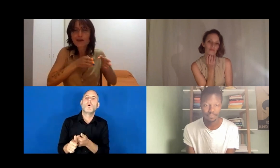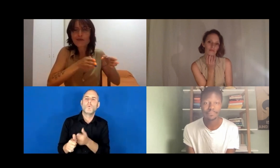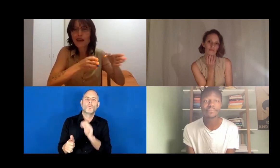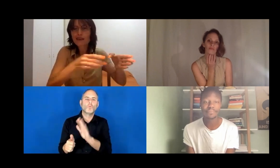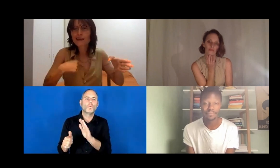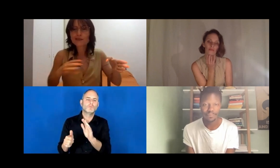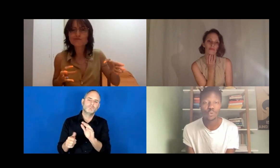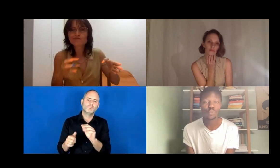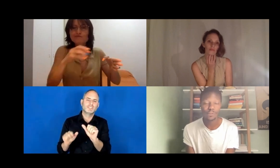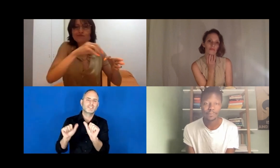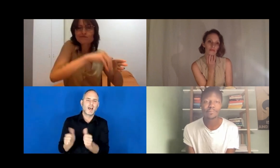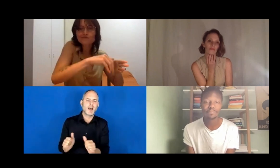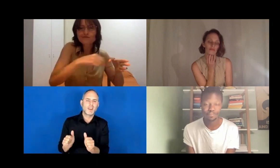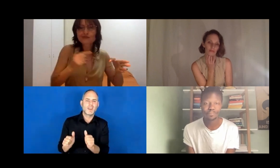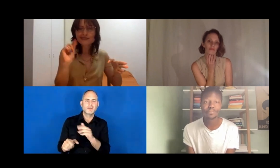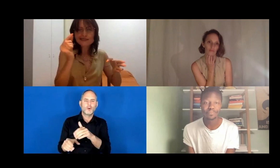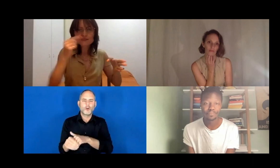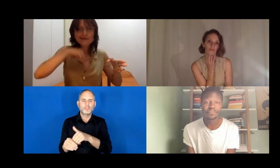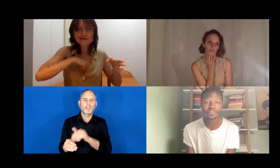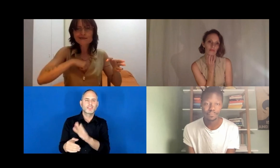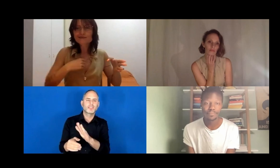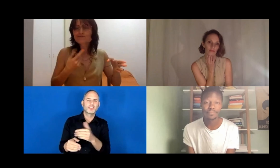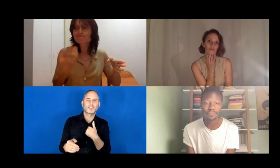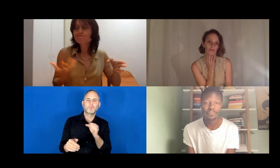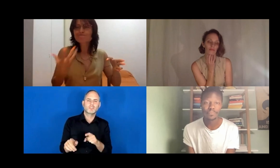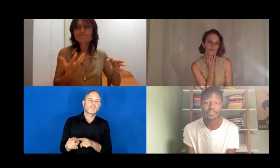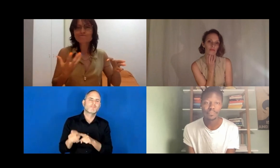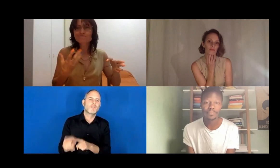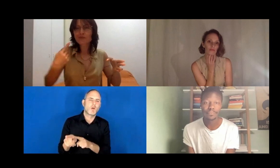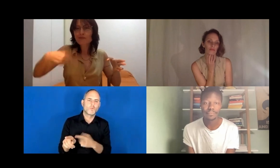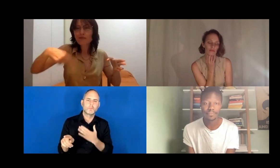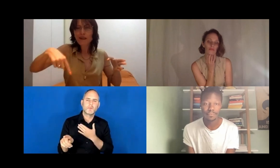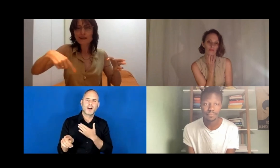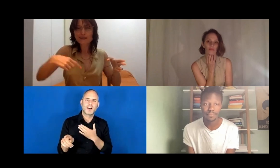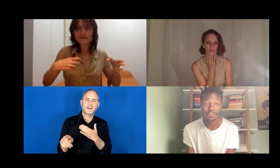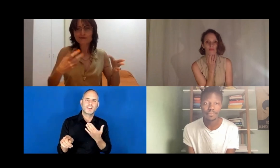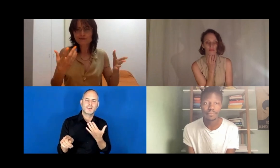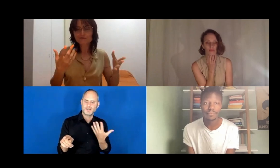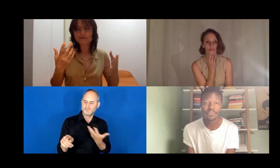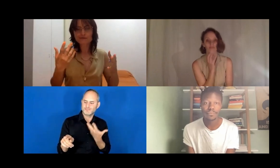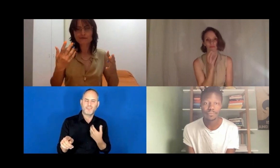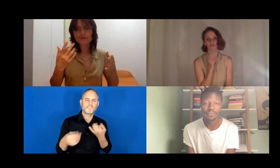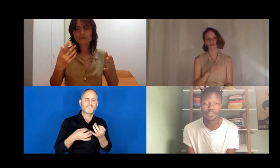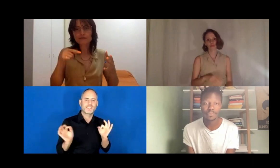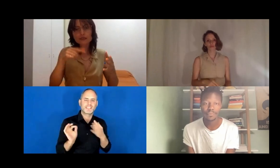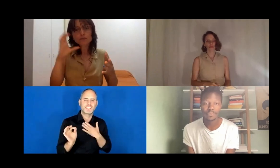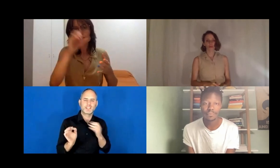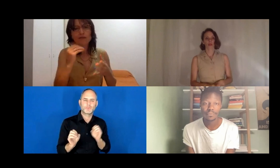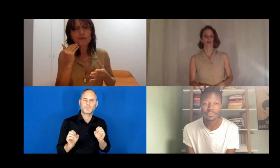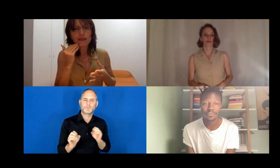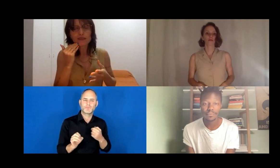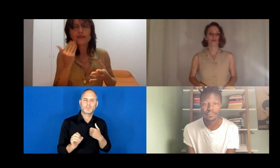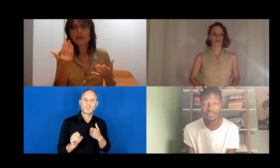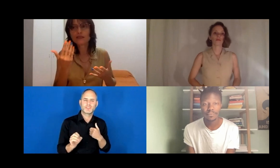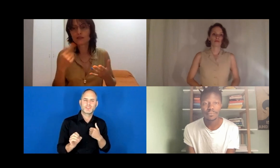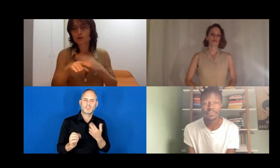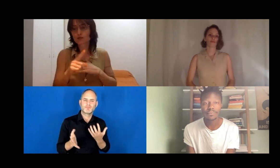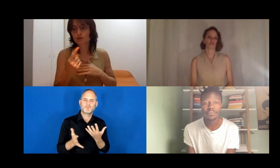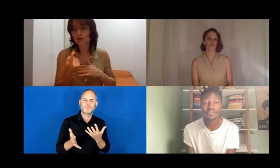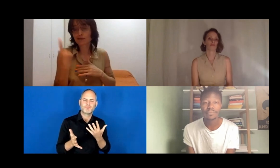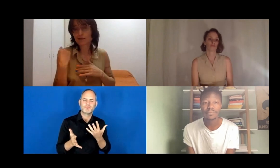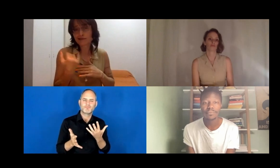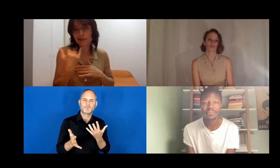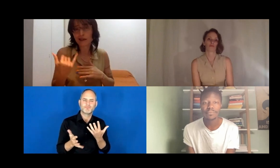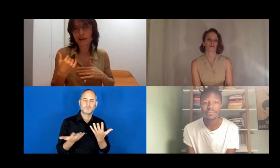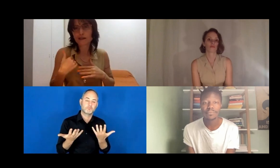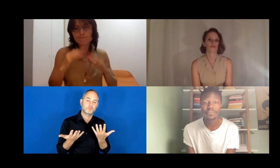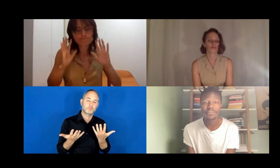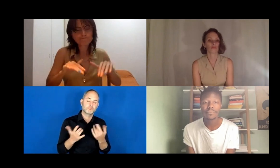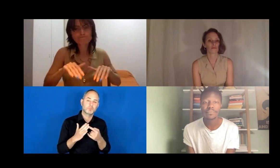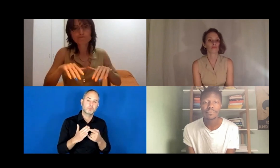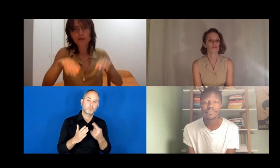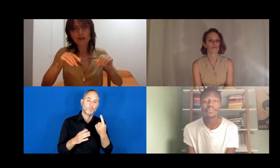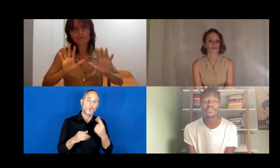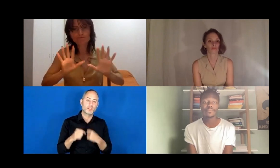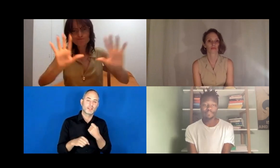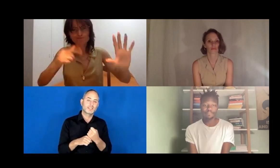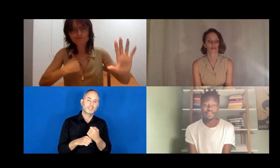And I was like about to reply: "Yes, but this is your genre. This is your art form within which I can be creative."